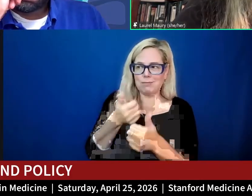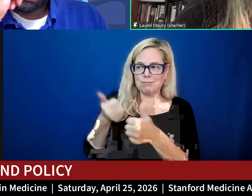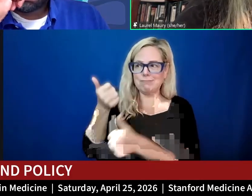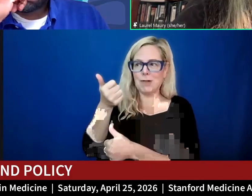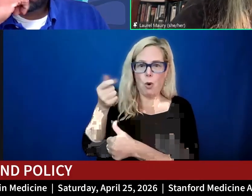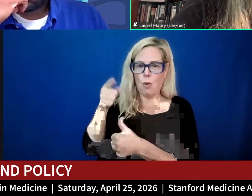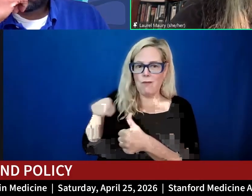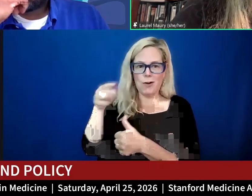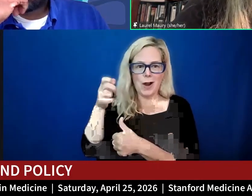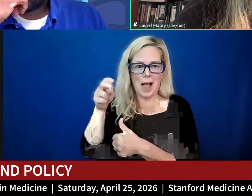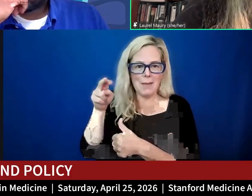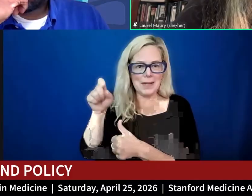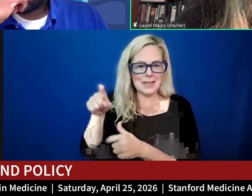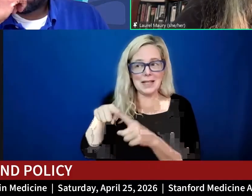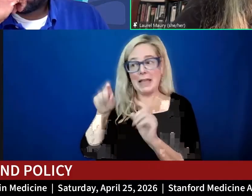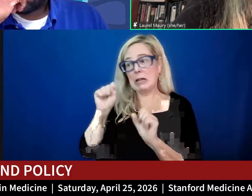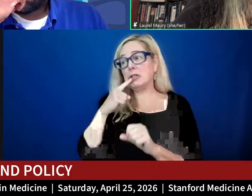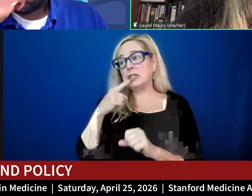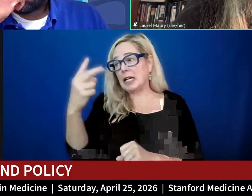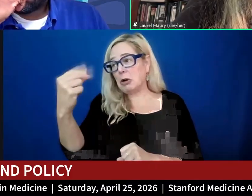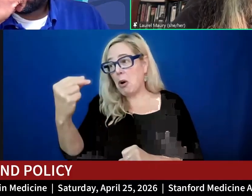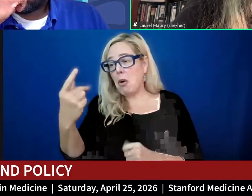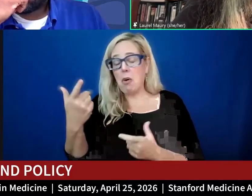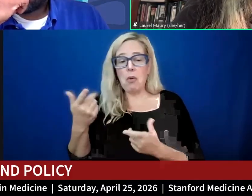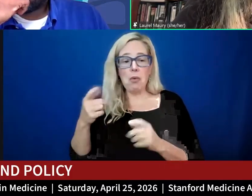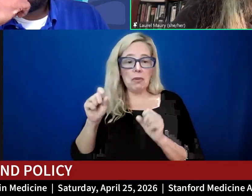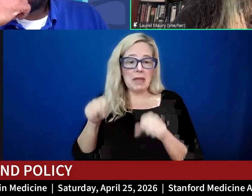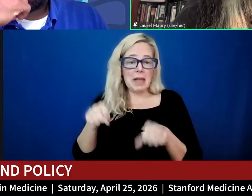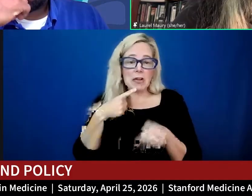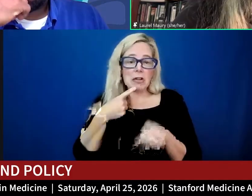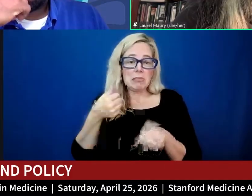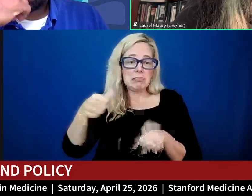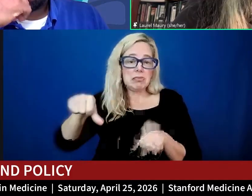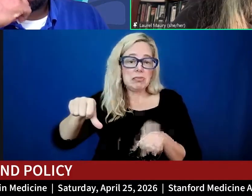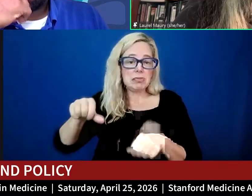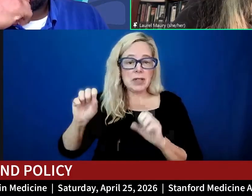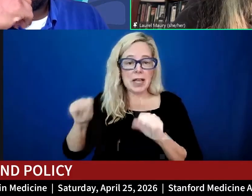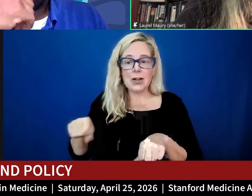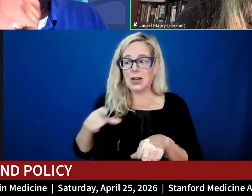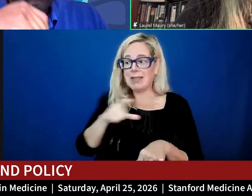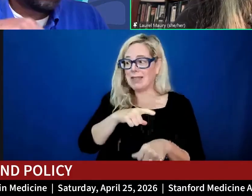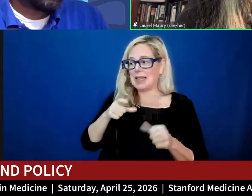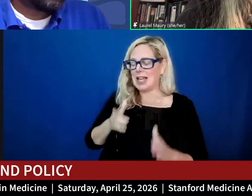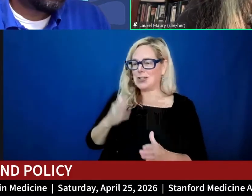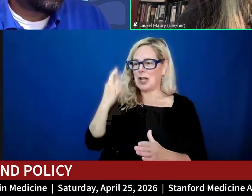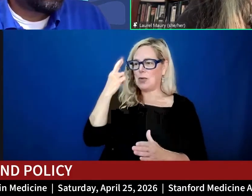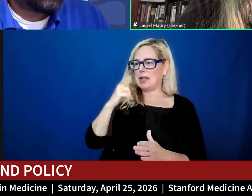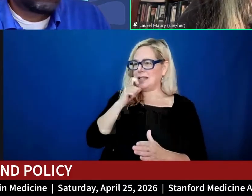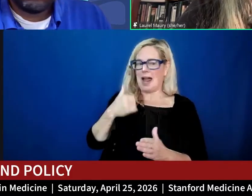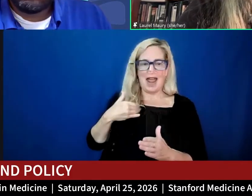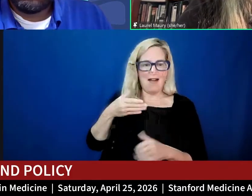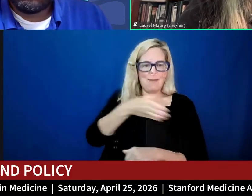do. But the the legislators had very little power. And um Senator Mary Washington actually assigned a